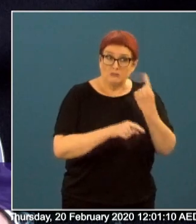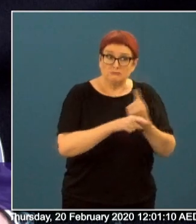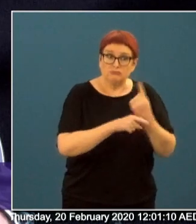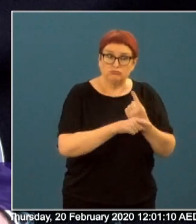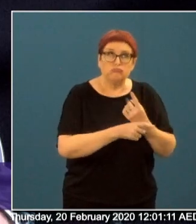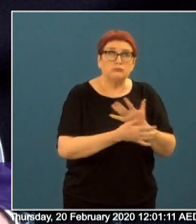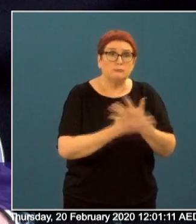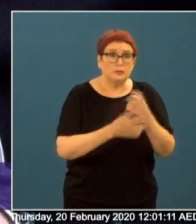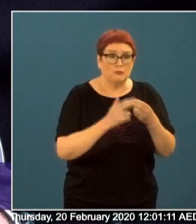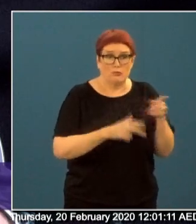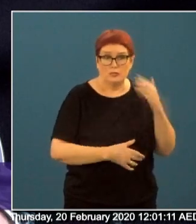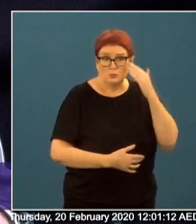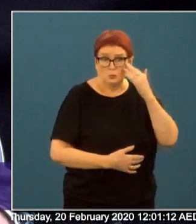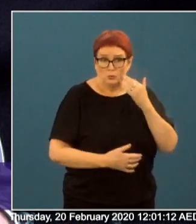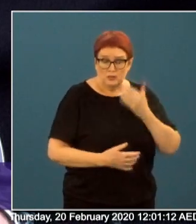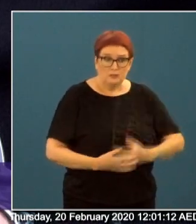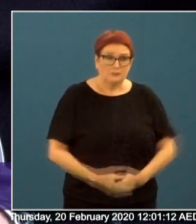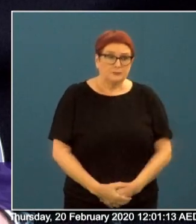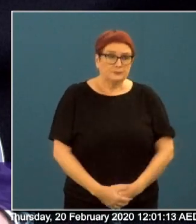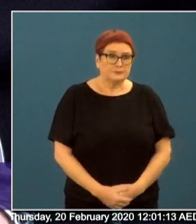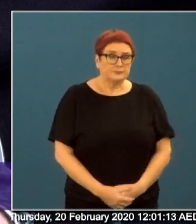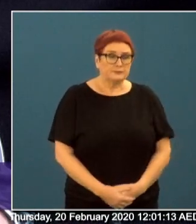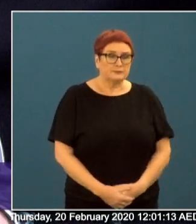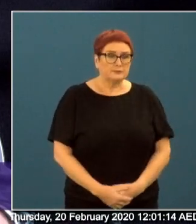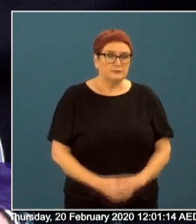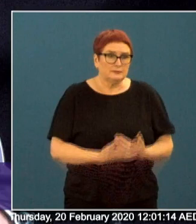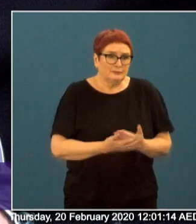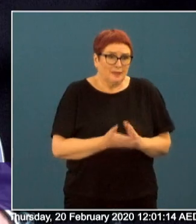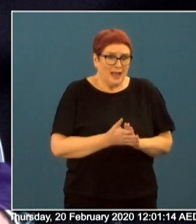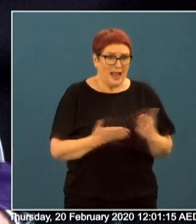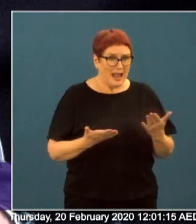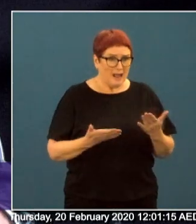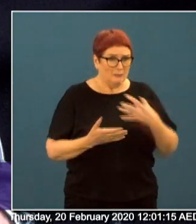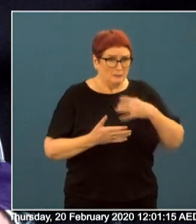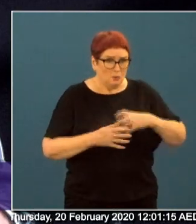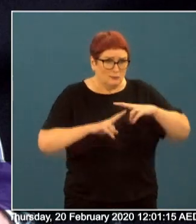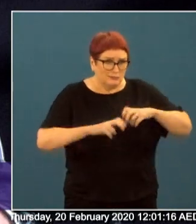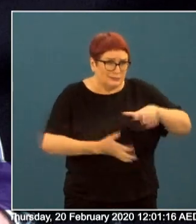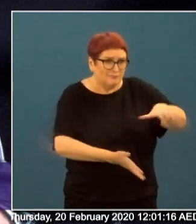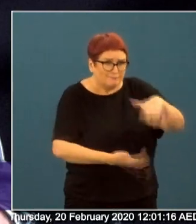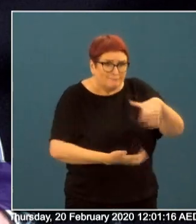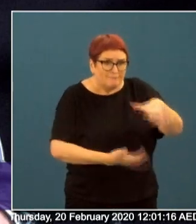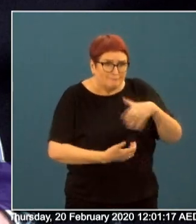But how do we remedy the lack of research in this area and the lack of data?